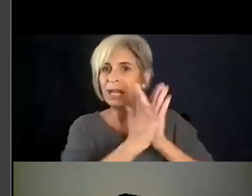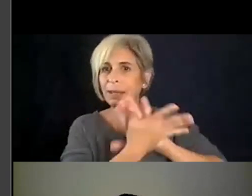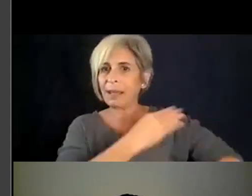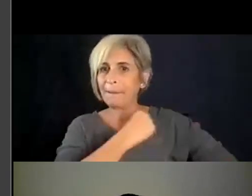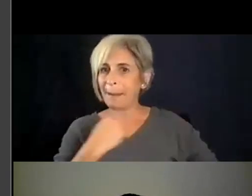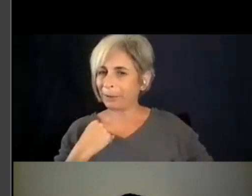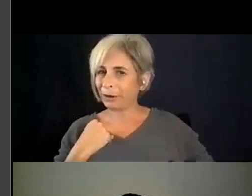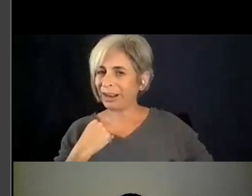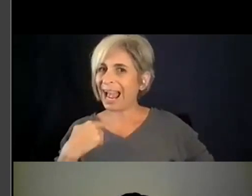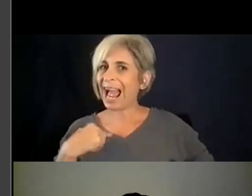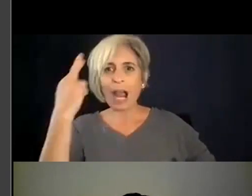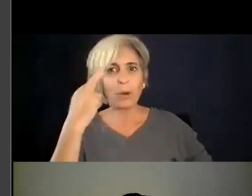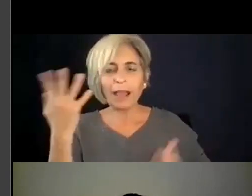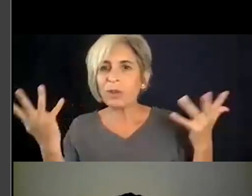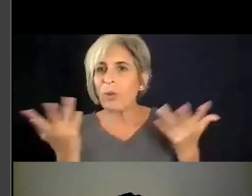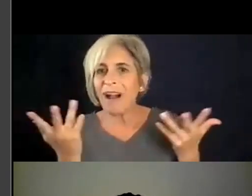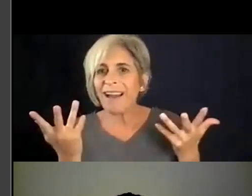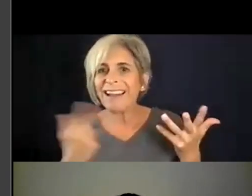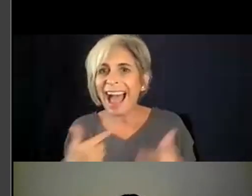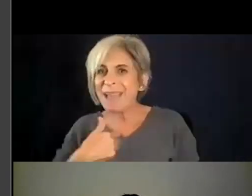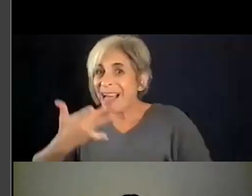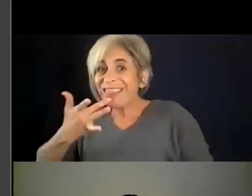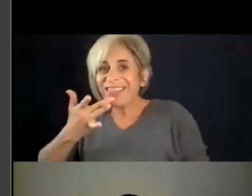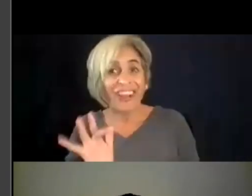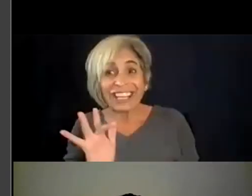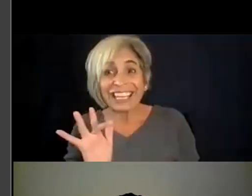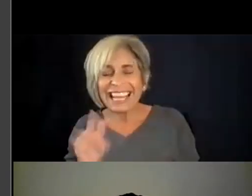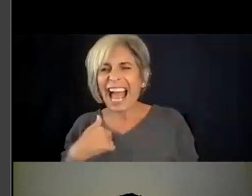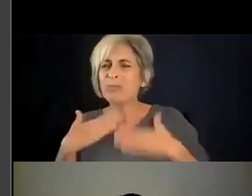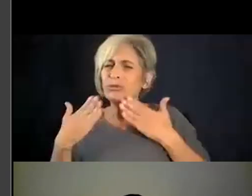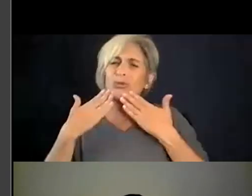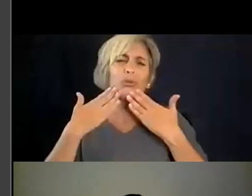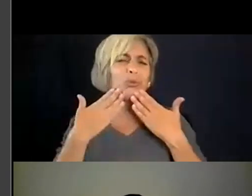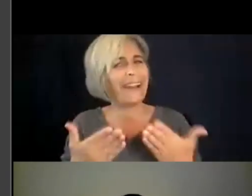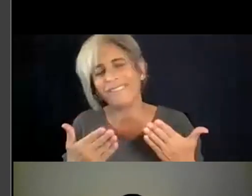that I am the lucky one, and I'm grateful. I have access to and